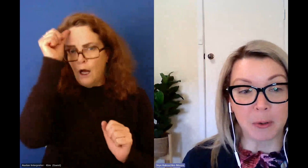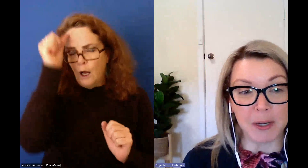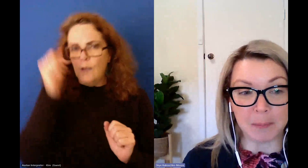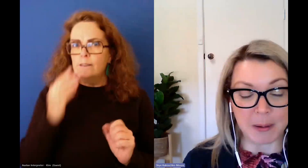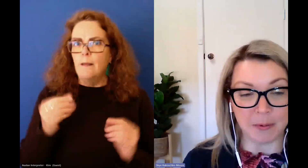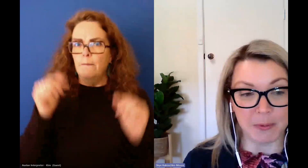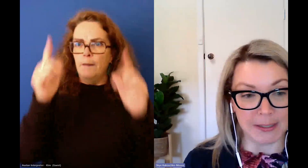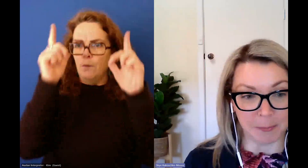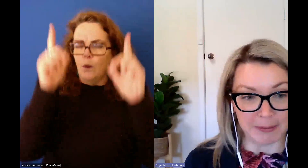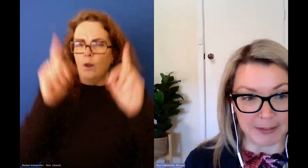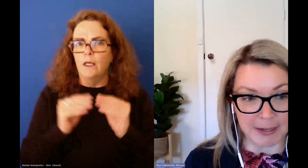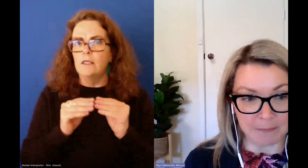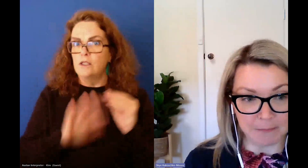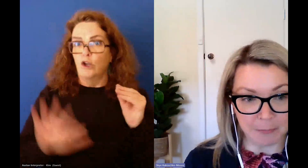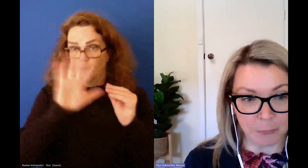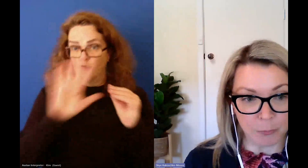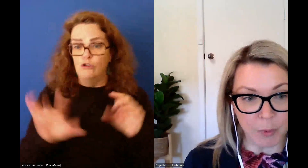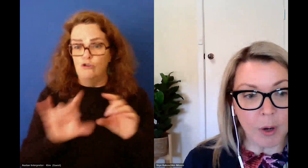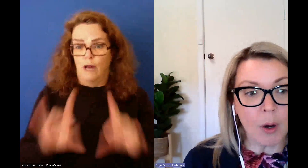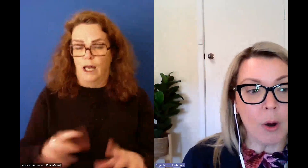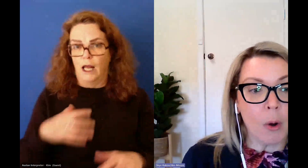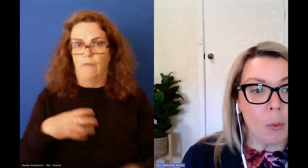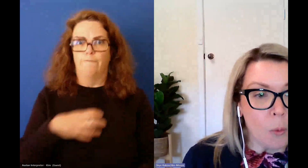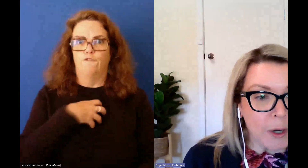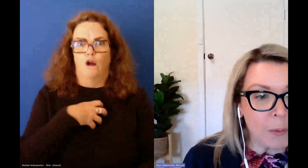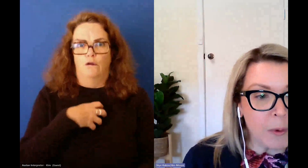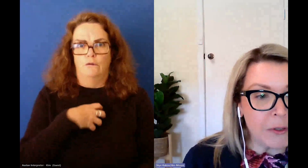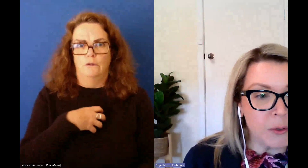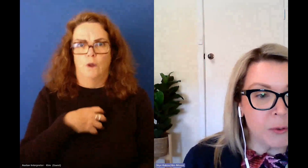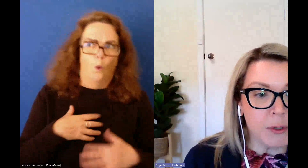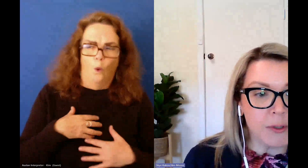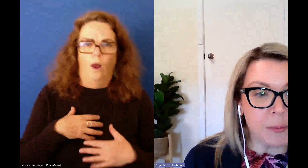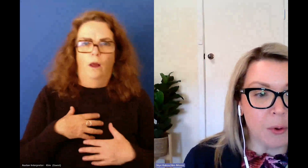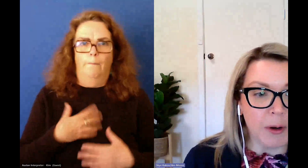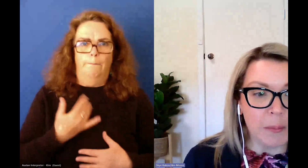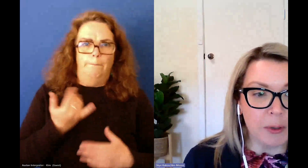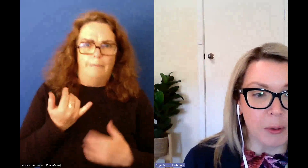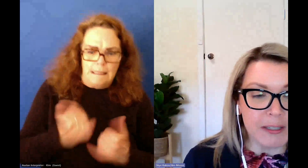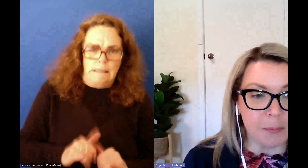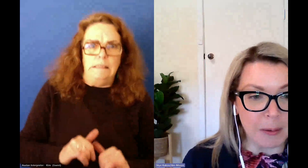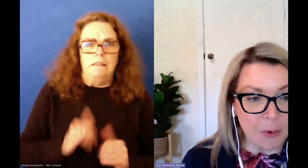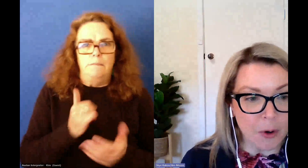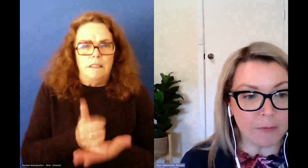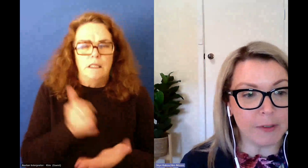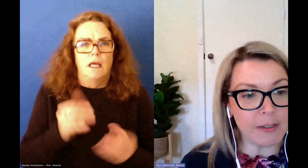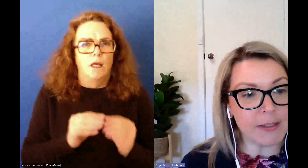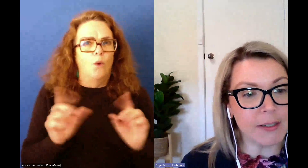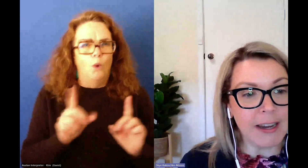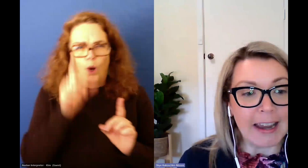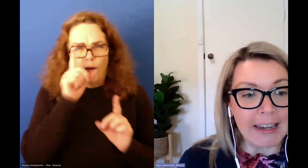employing people with disability. What can we do to support employers to be more confident and